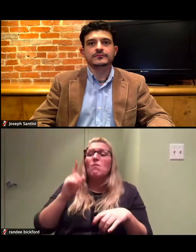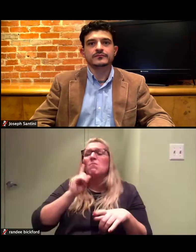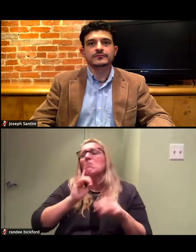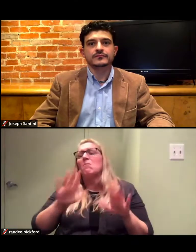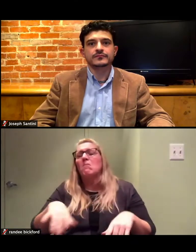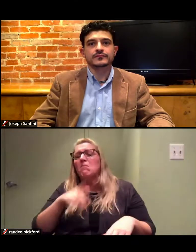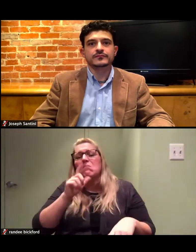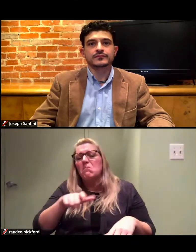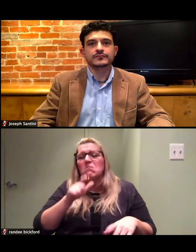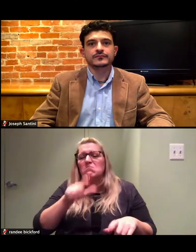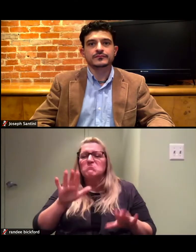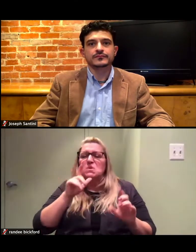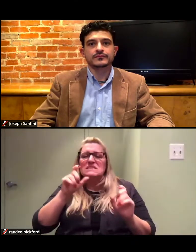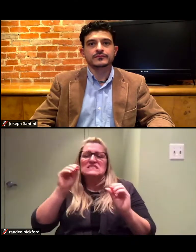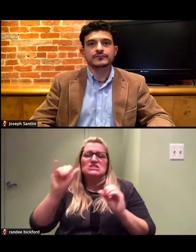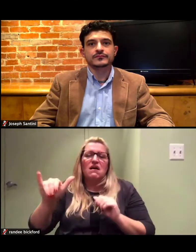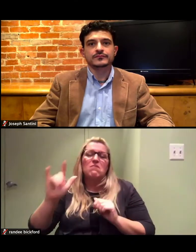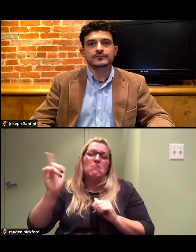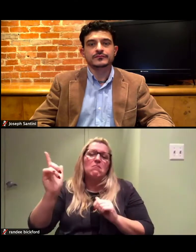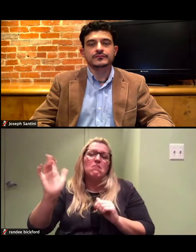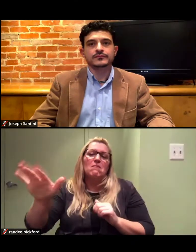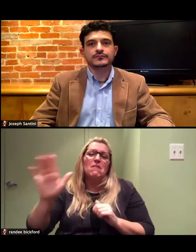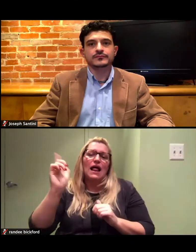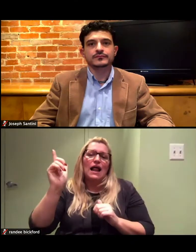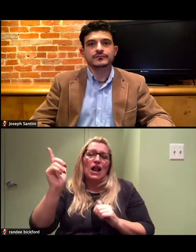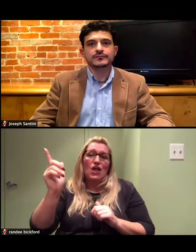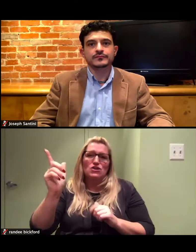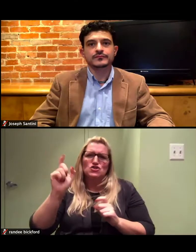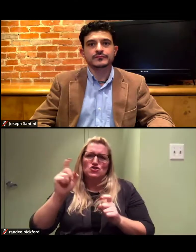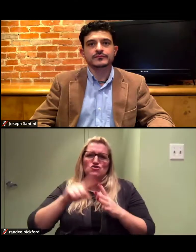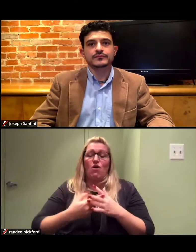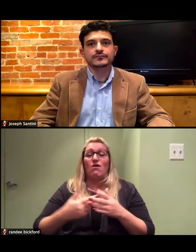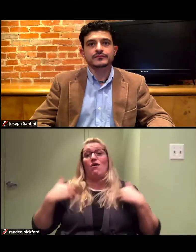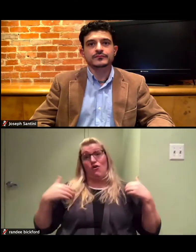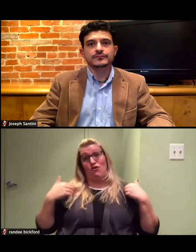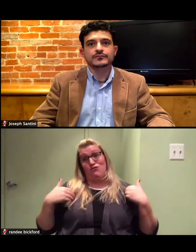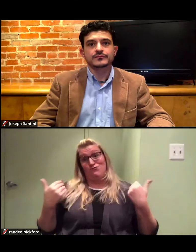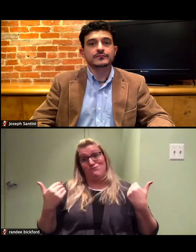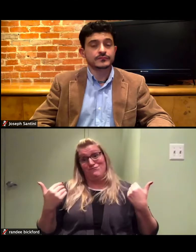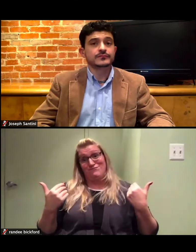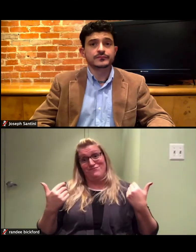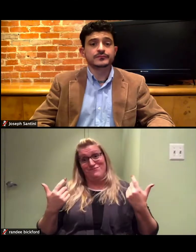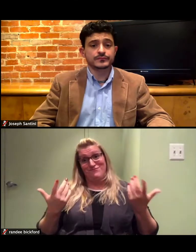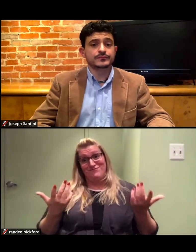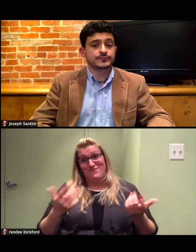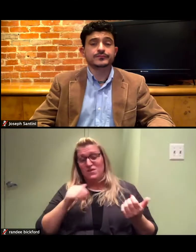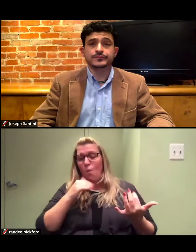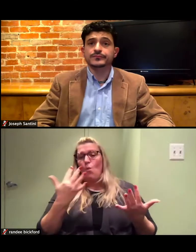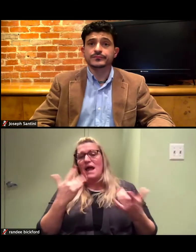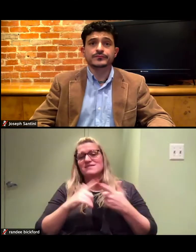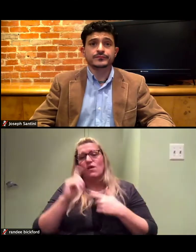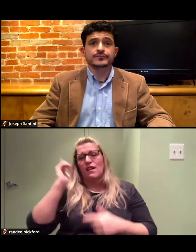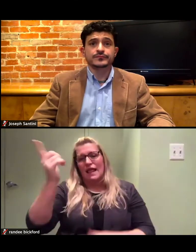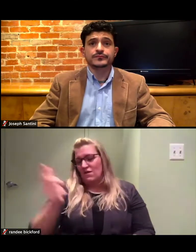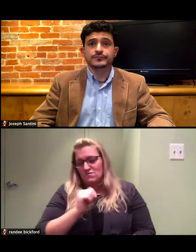There's also bias and stereotypes. People sometimes feel that deaf youth don't need to learn it